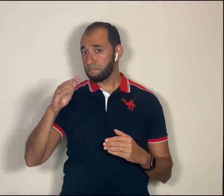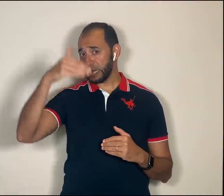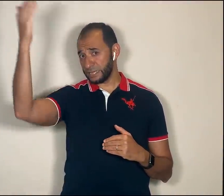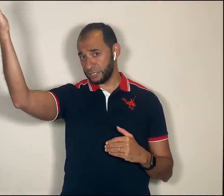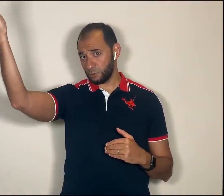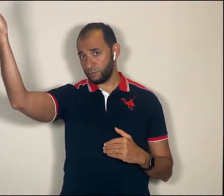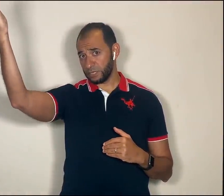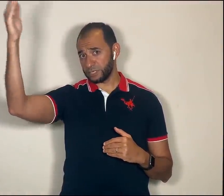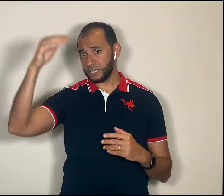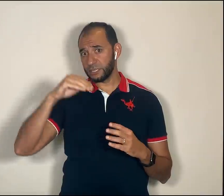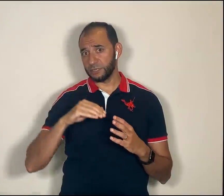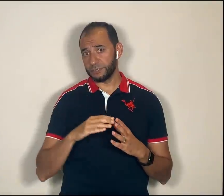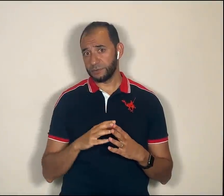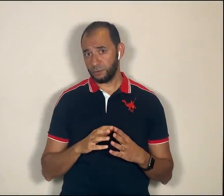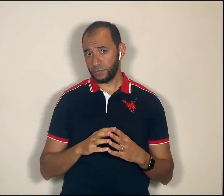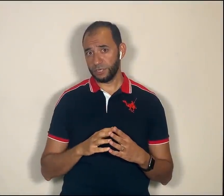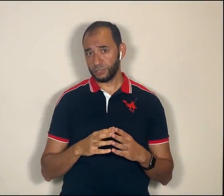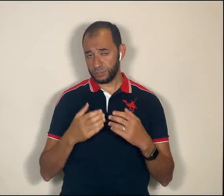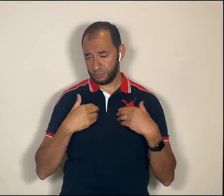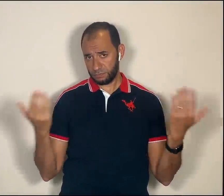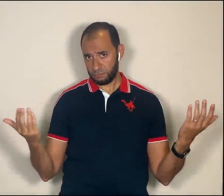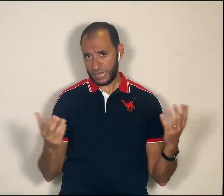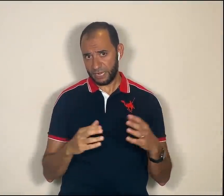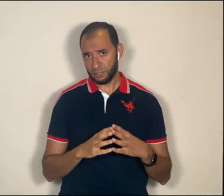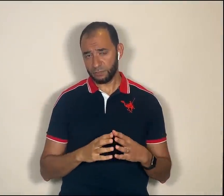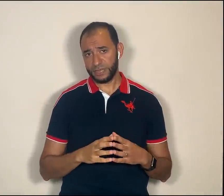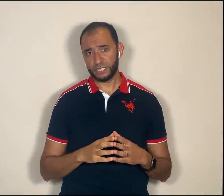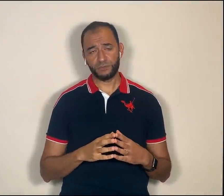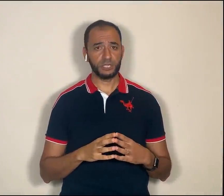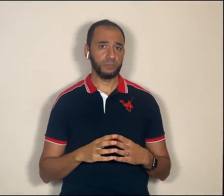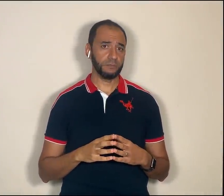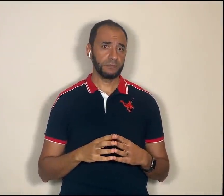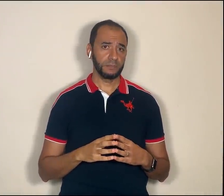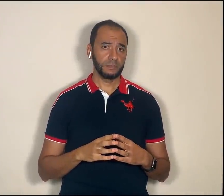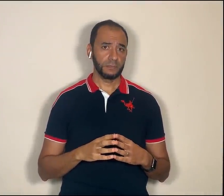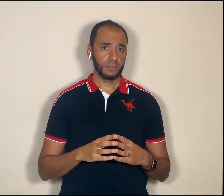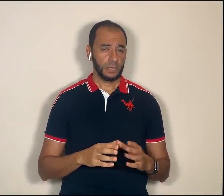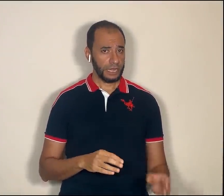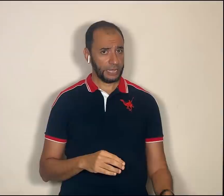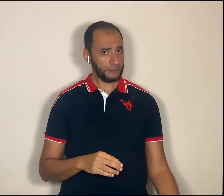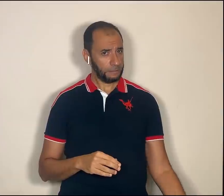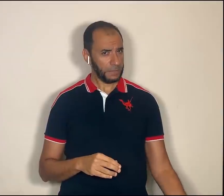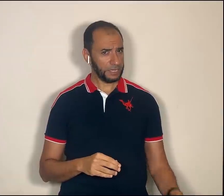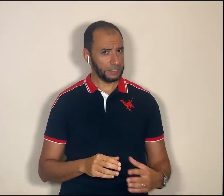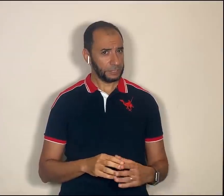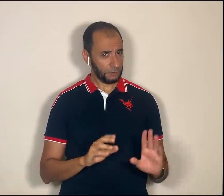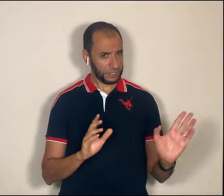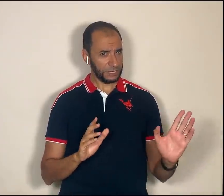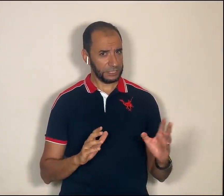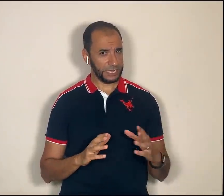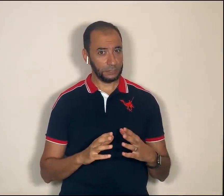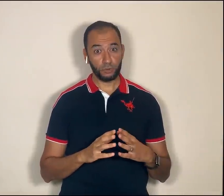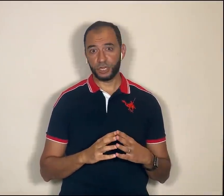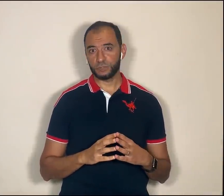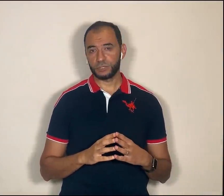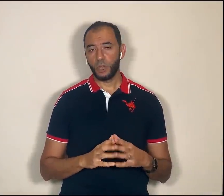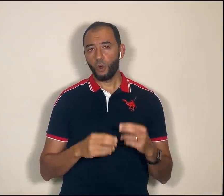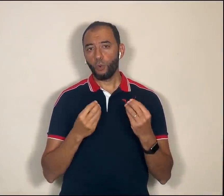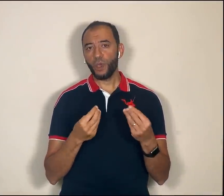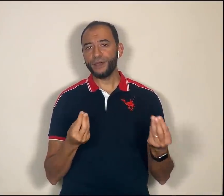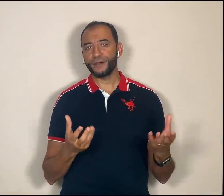millions of multicellular organisms, animals and plants for example, and millions of single-celled organisms. Where